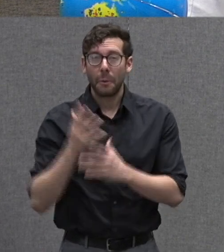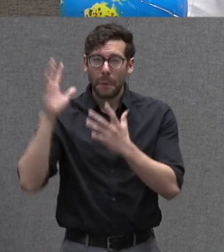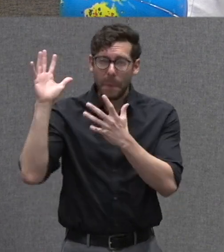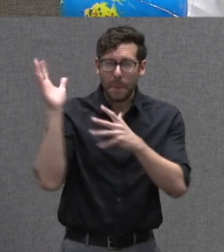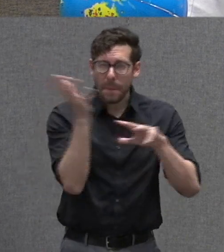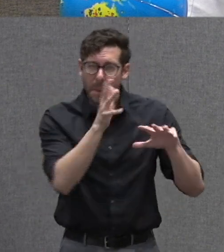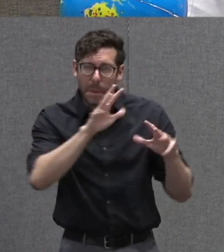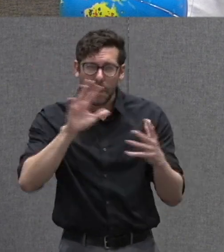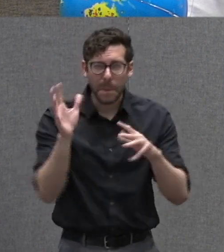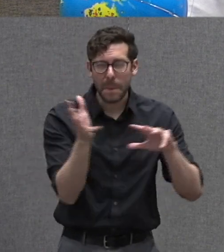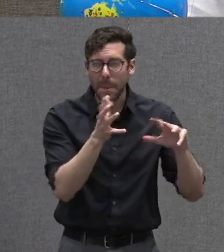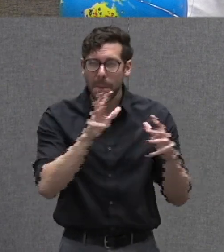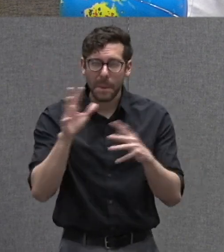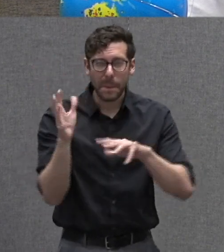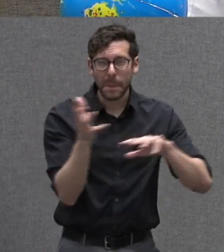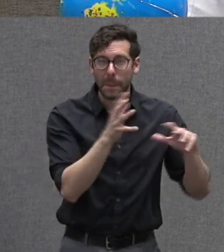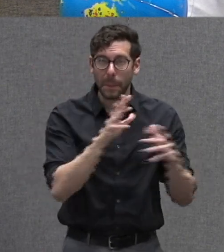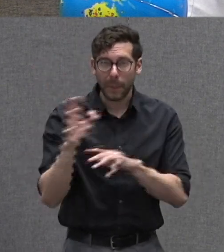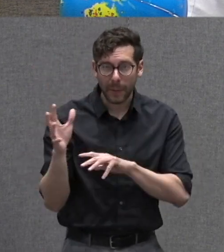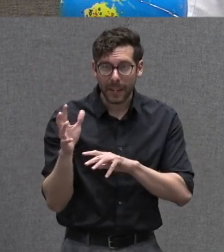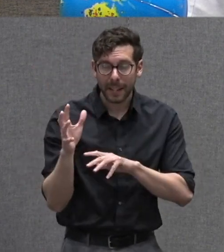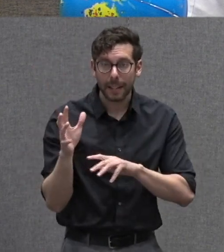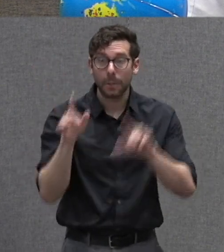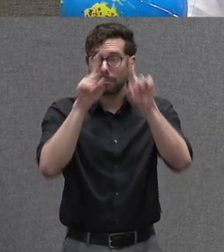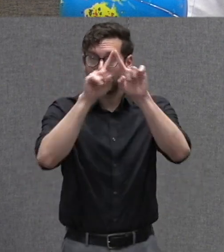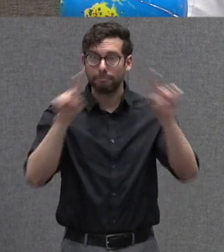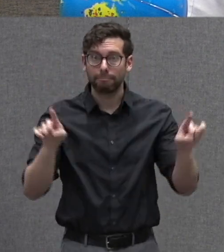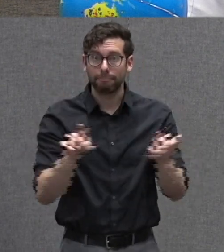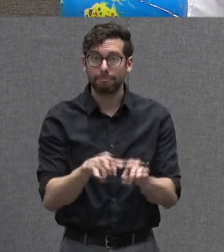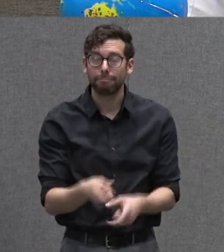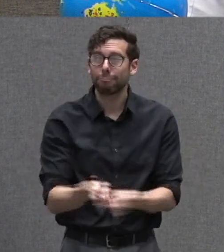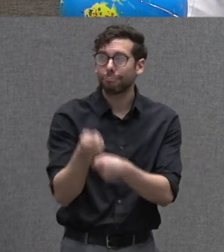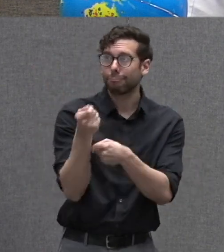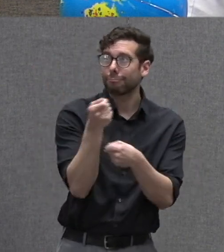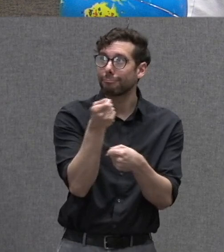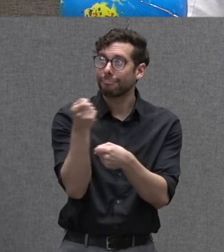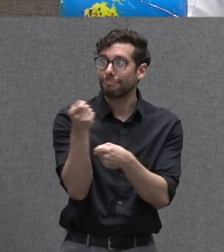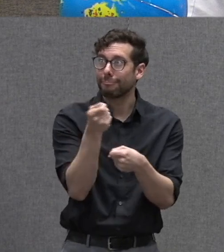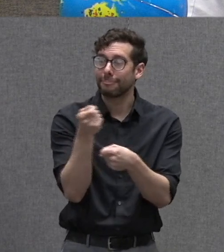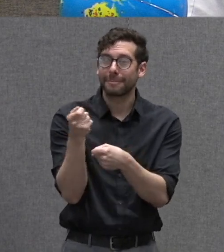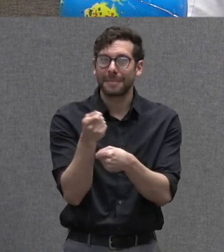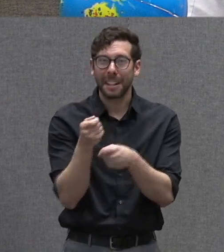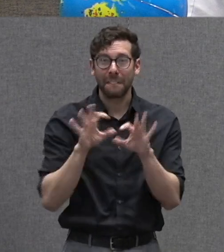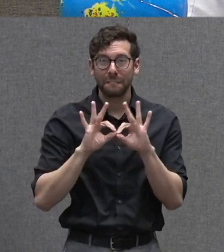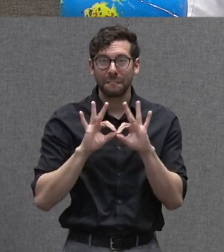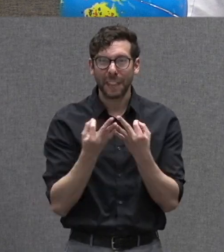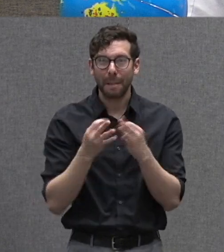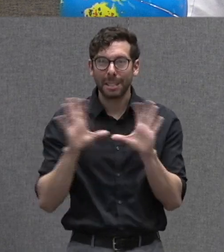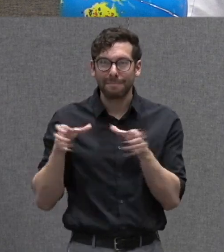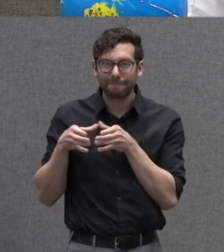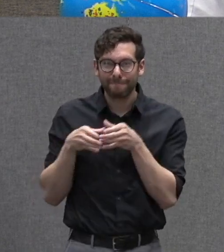and flying kites is one of our favorite things to do as a family. So we go outside and we fly kites,